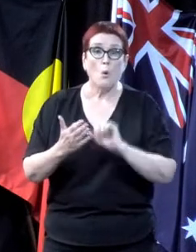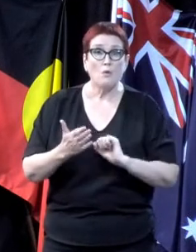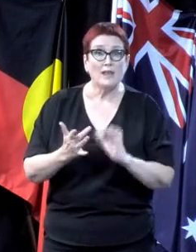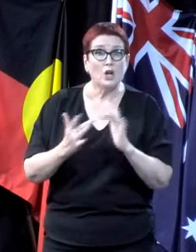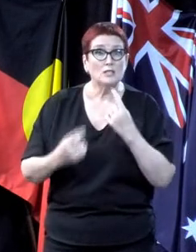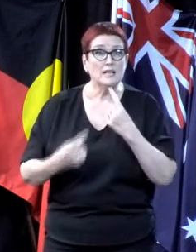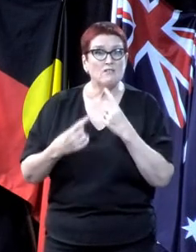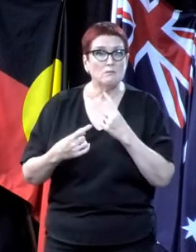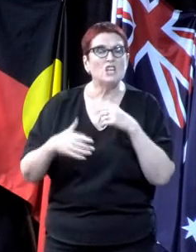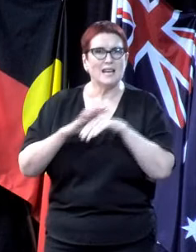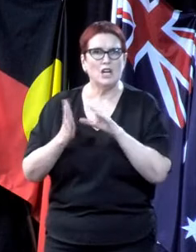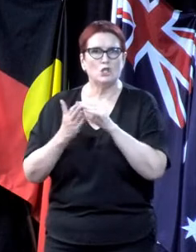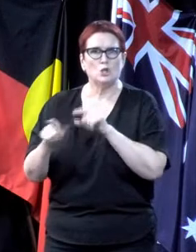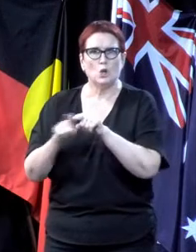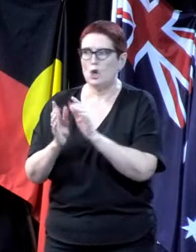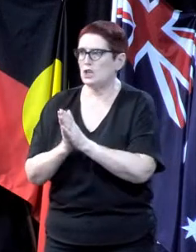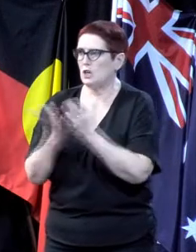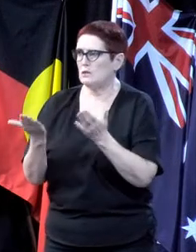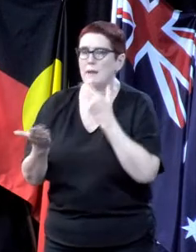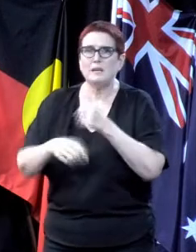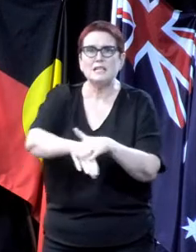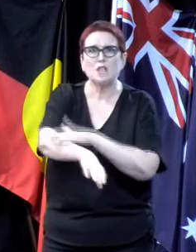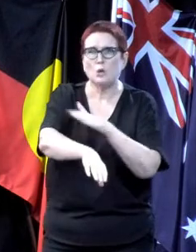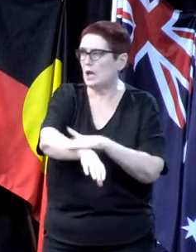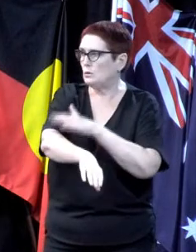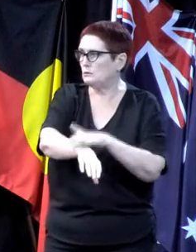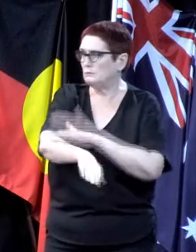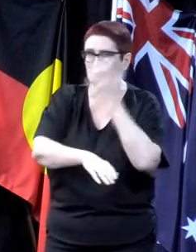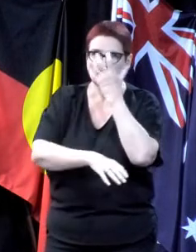I’m going to get you to slow down a little bit. I am so sorry. DR MELLIFONT: That’s all right.